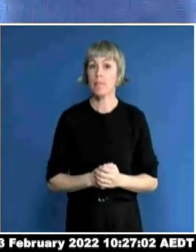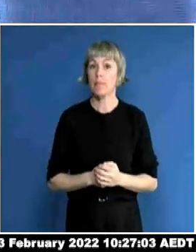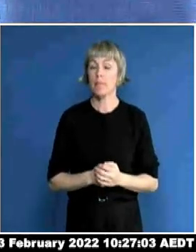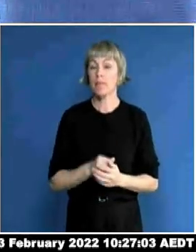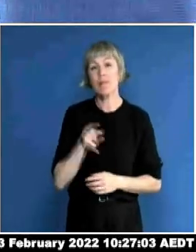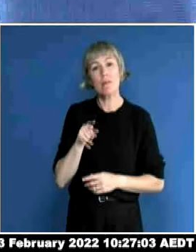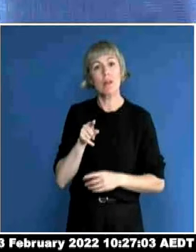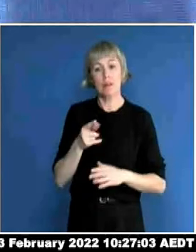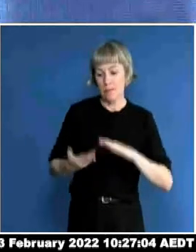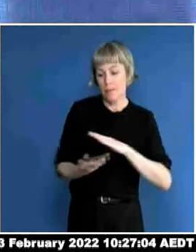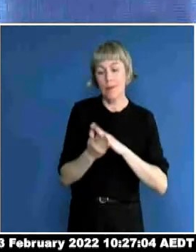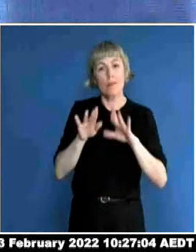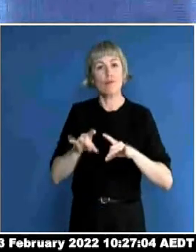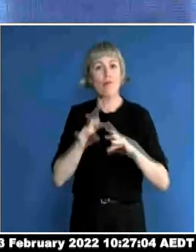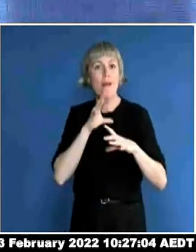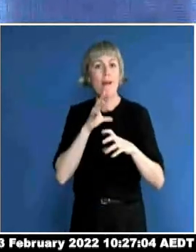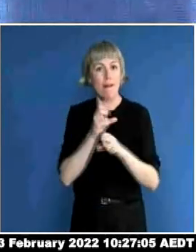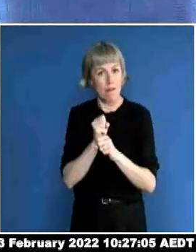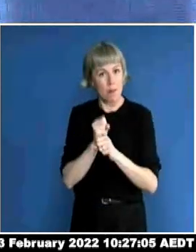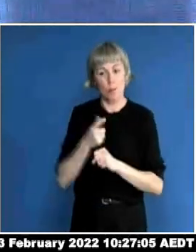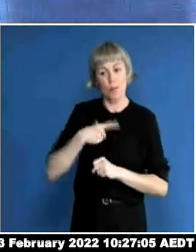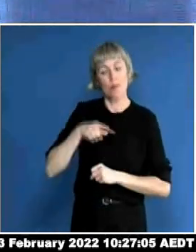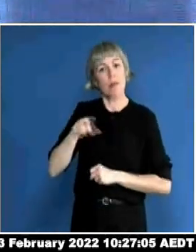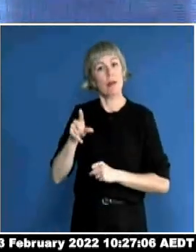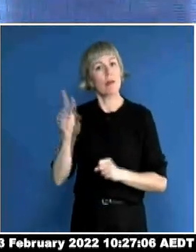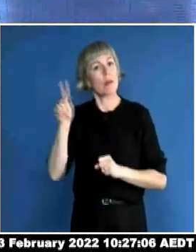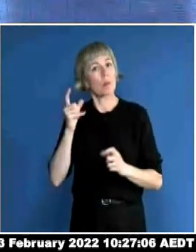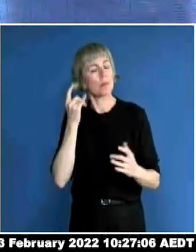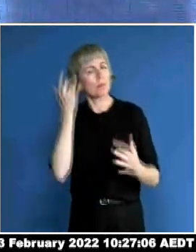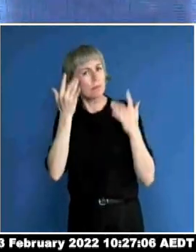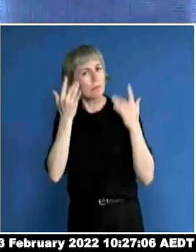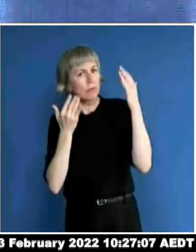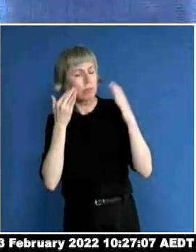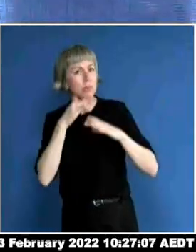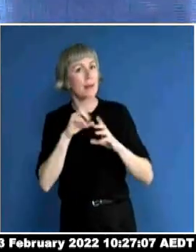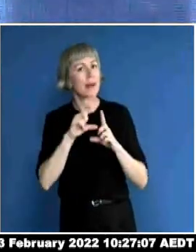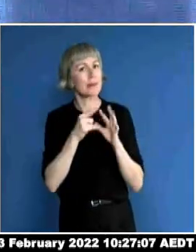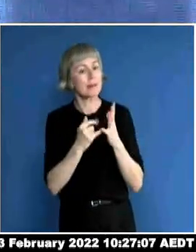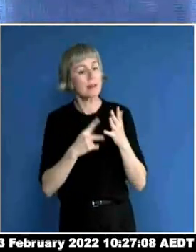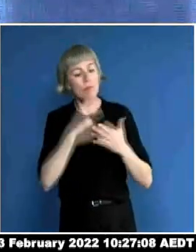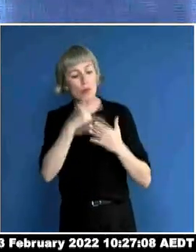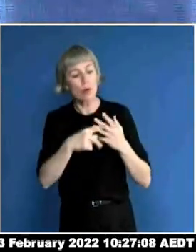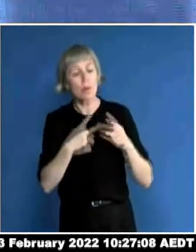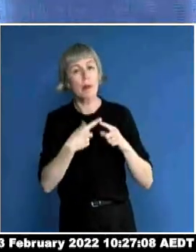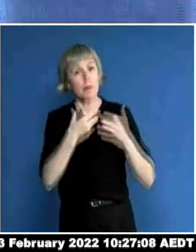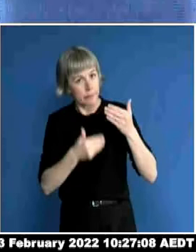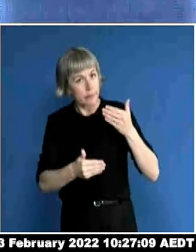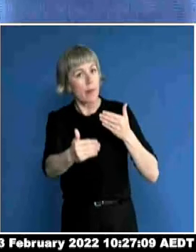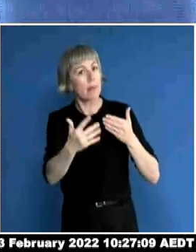A related issue to the DES program is the Disability Support Pension.